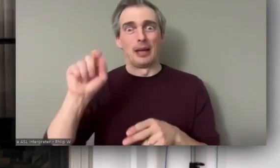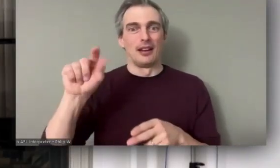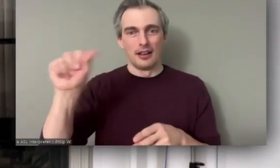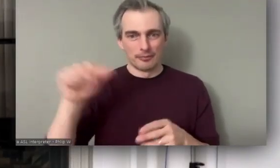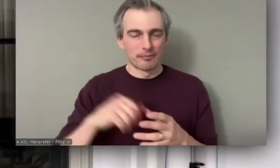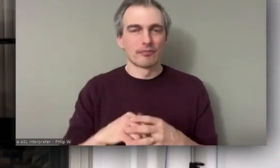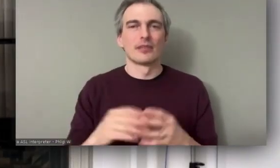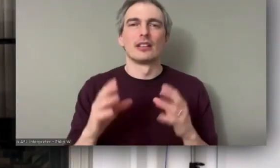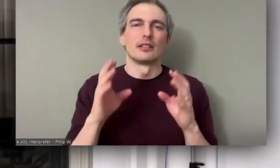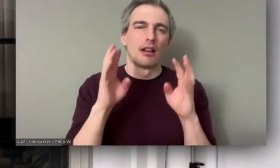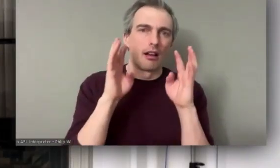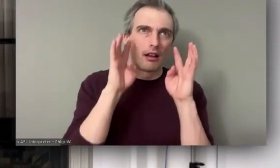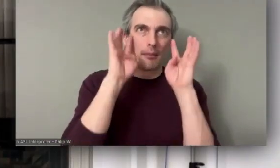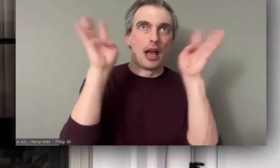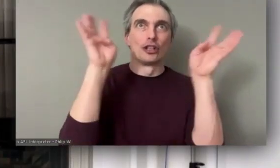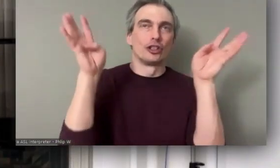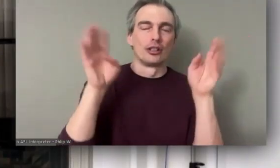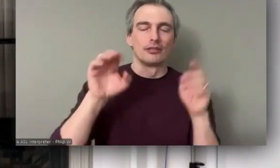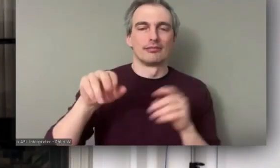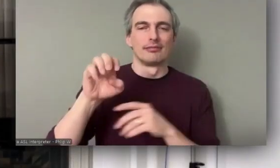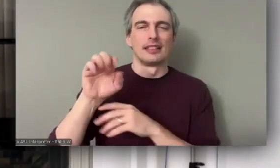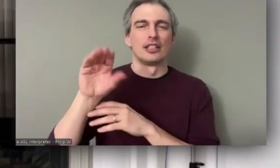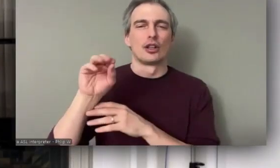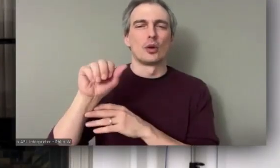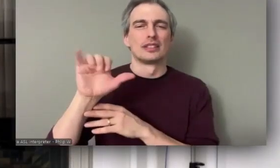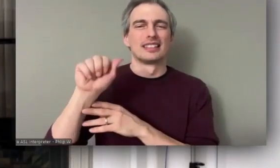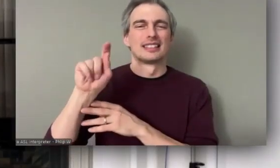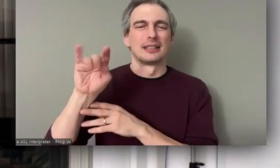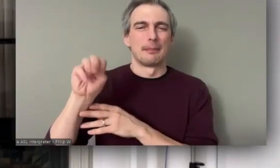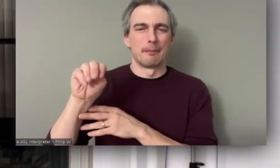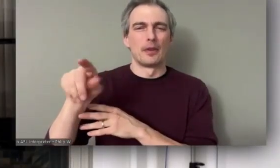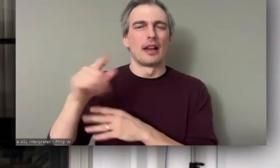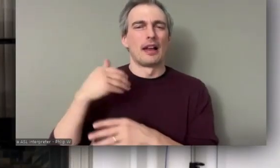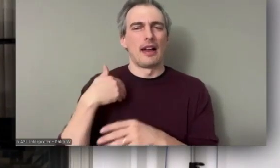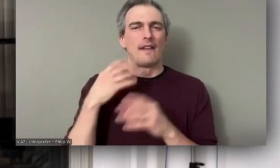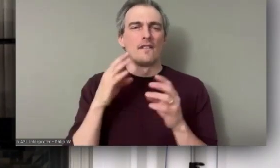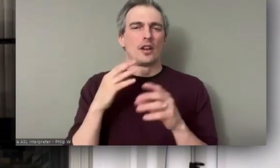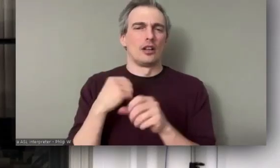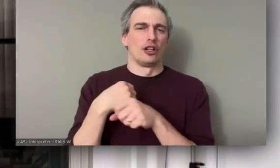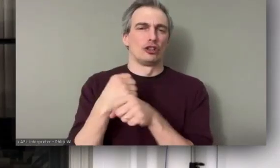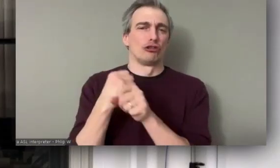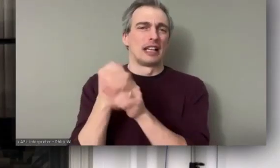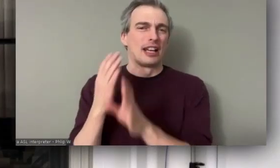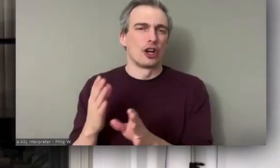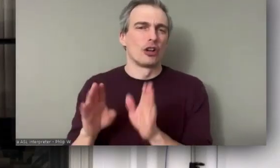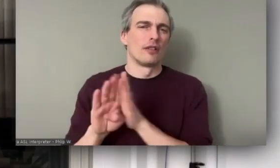So they have a creator/developer portal. And they have basically a clothing maker.